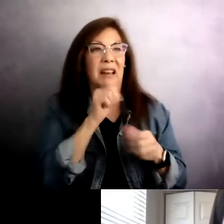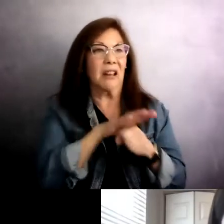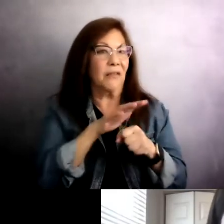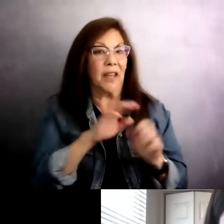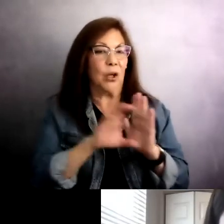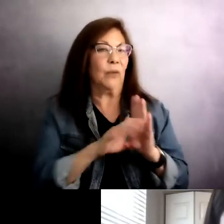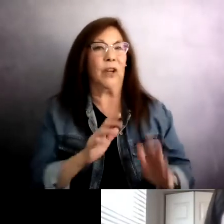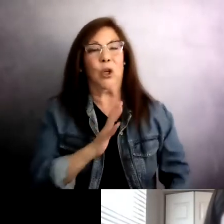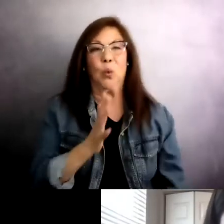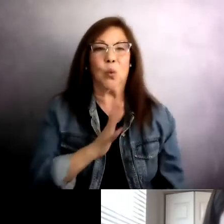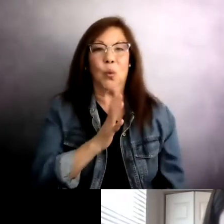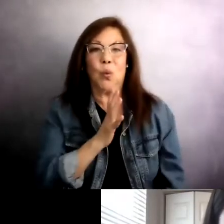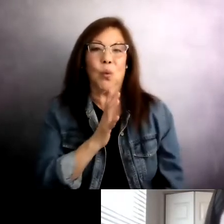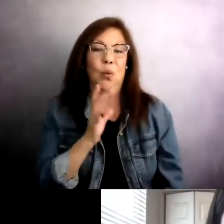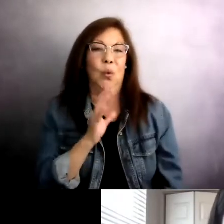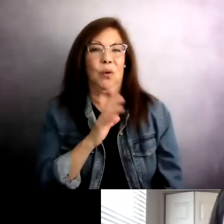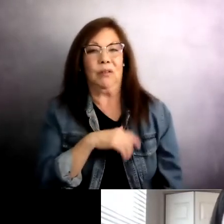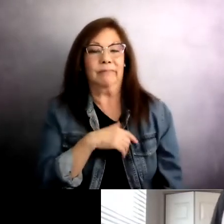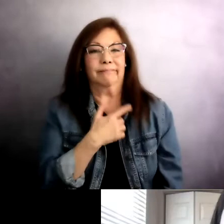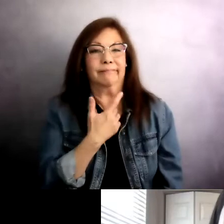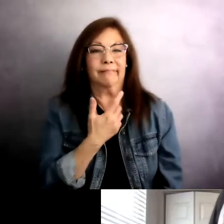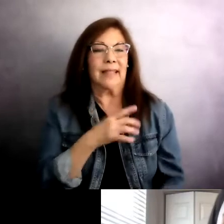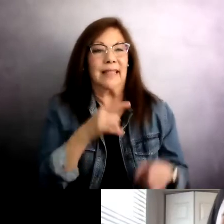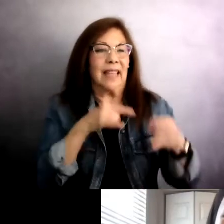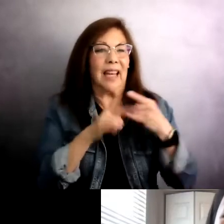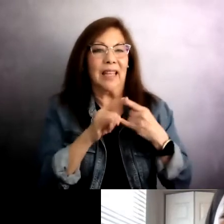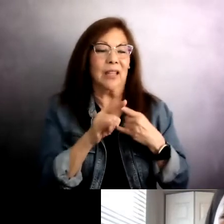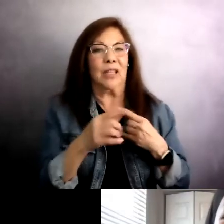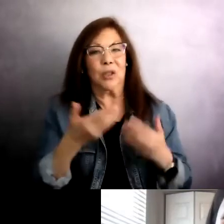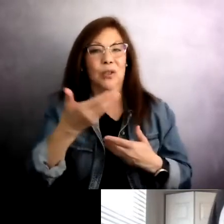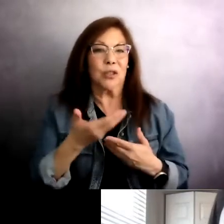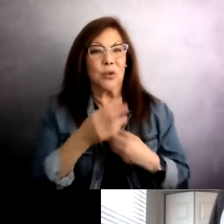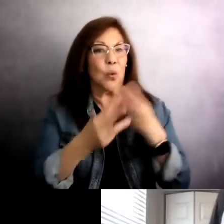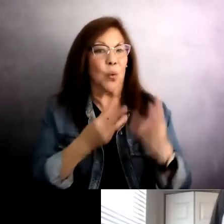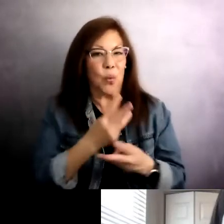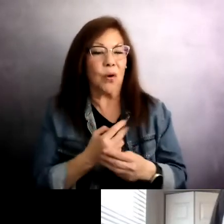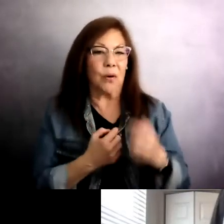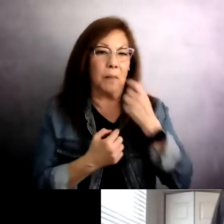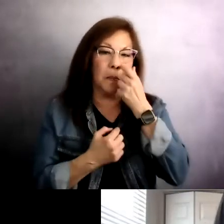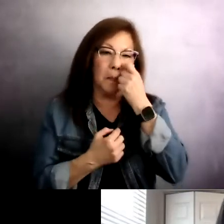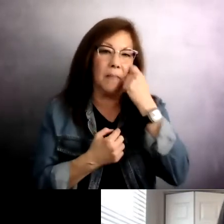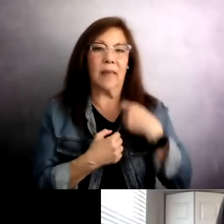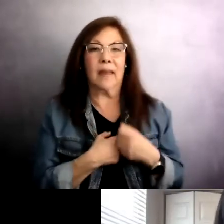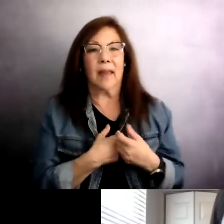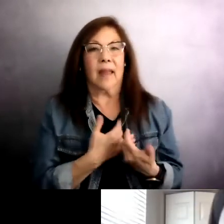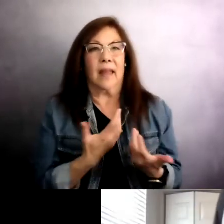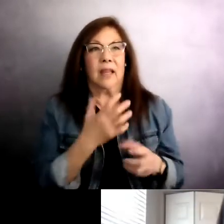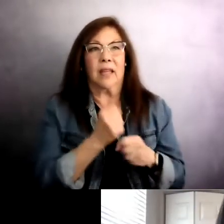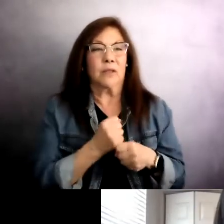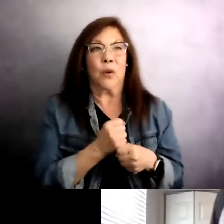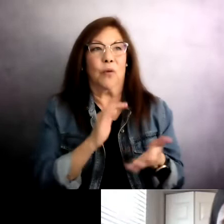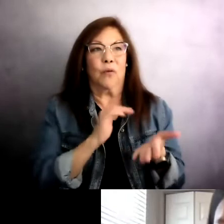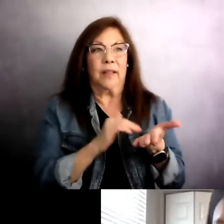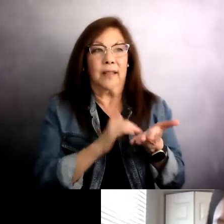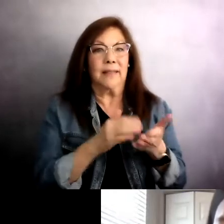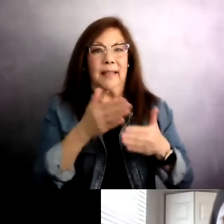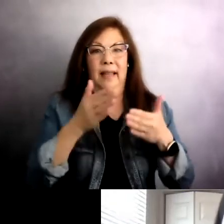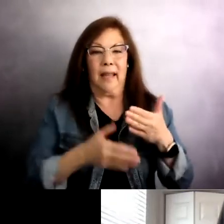who you know receives no redemption at the end. And Nick in her ultimately part ways.